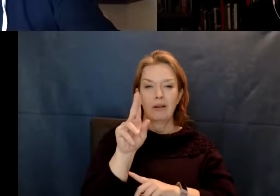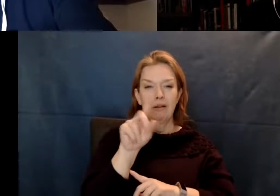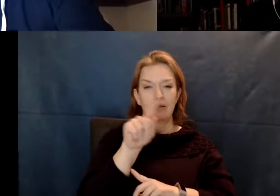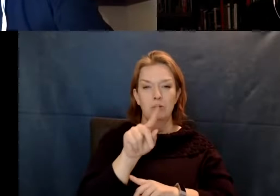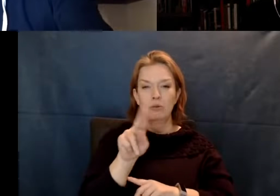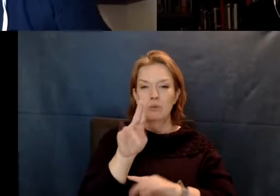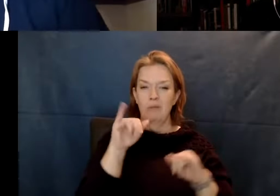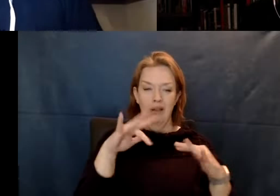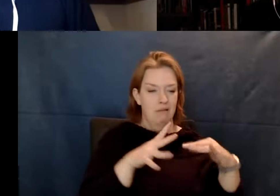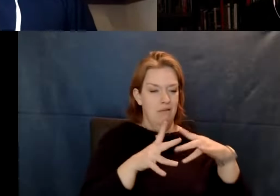of Kudzu.